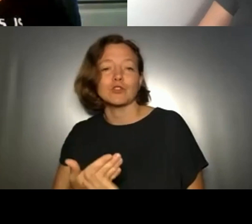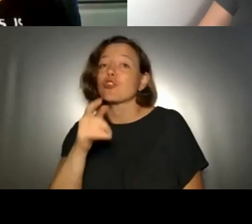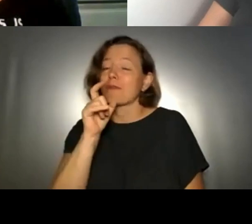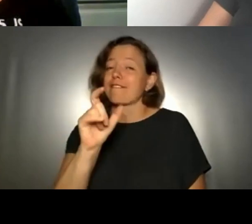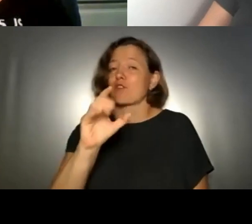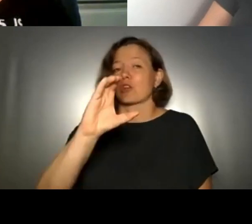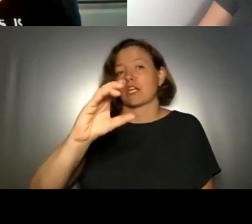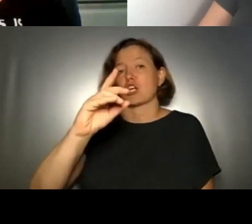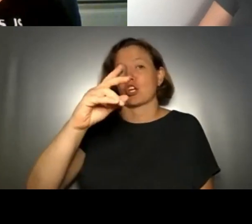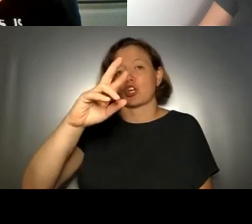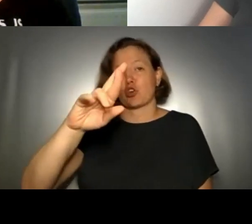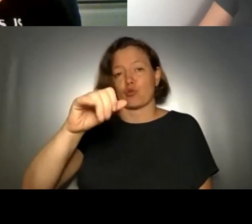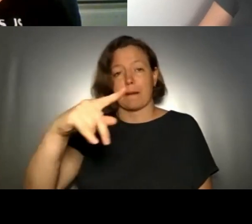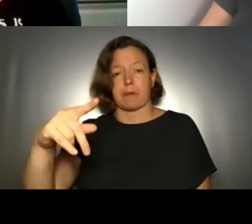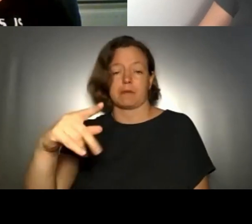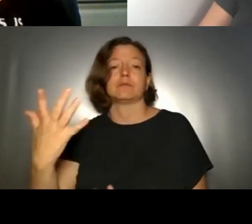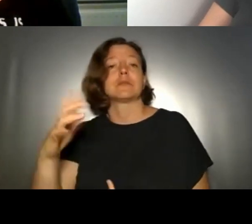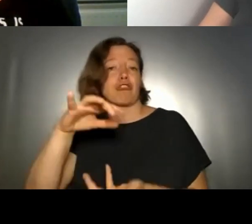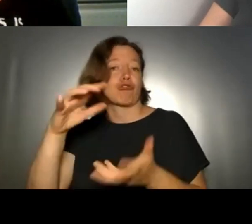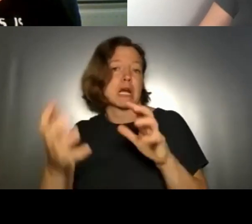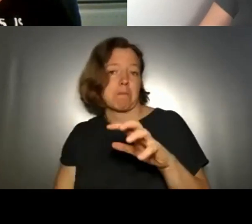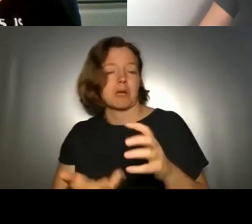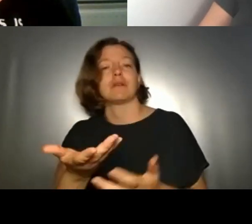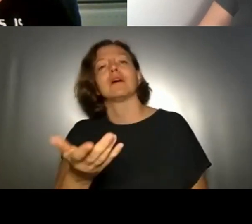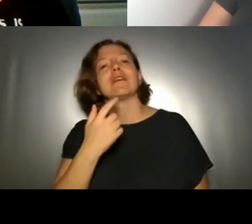Noa and I identify with crip identity.